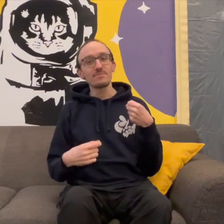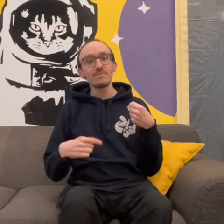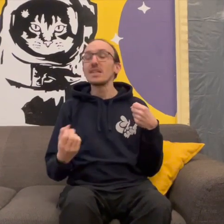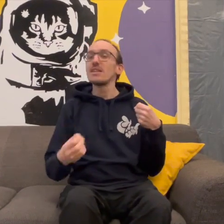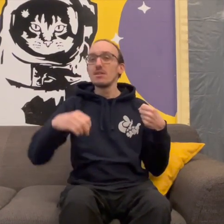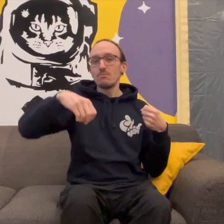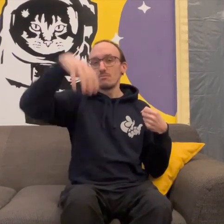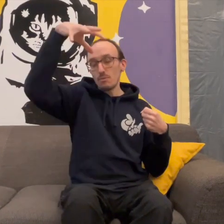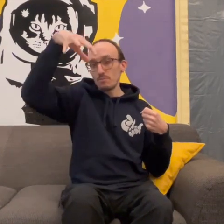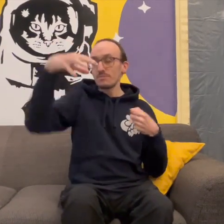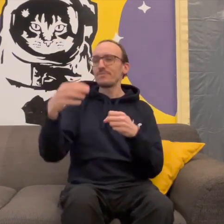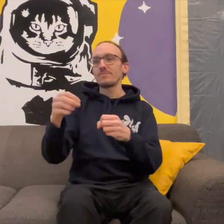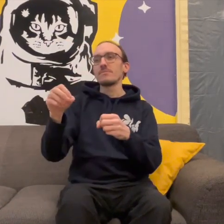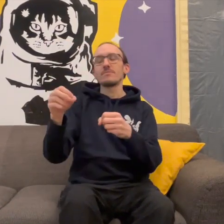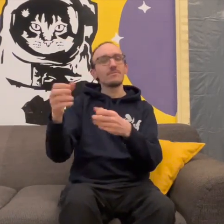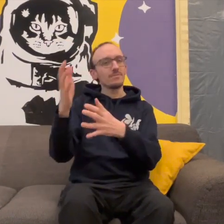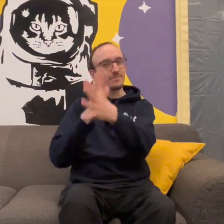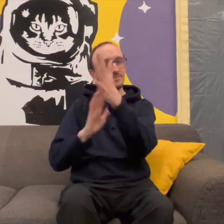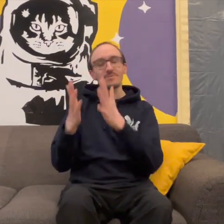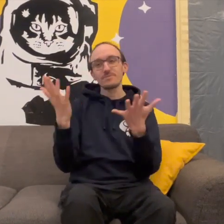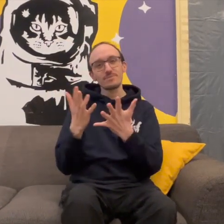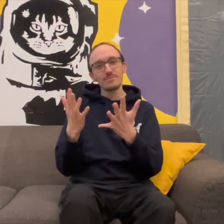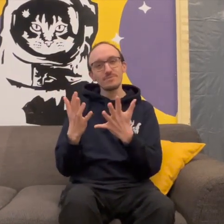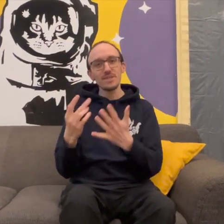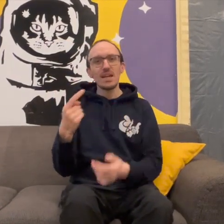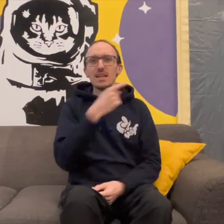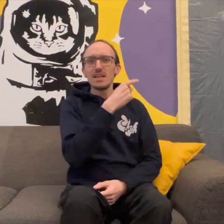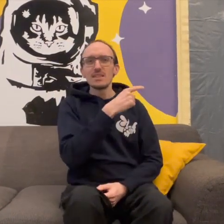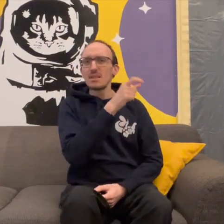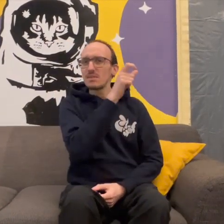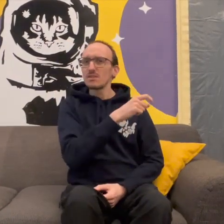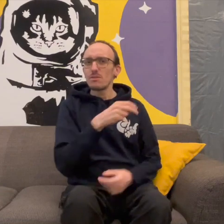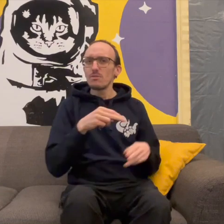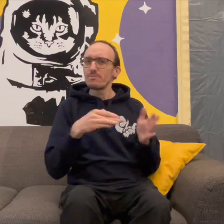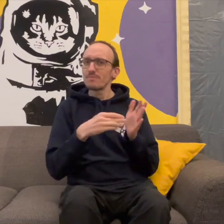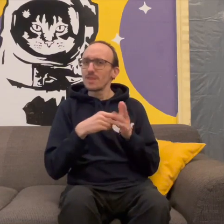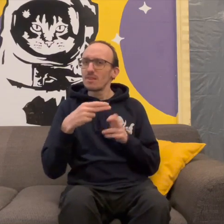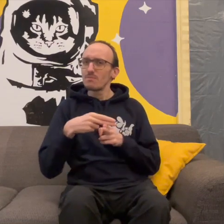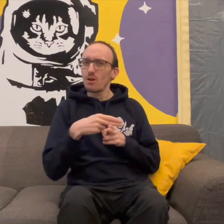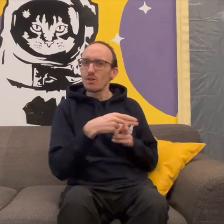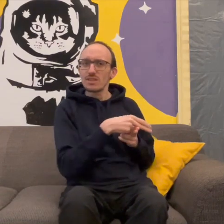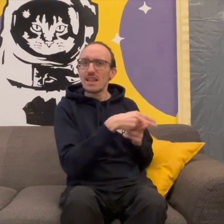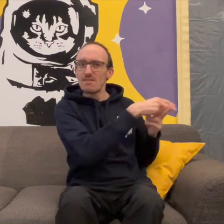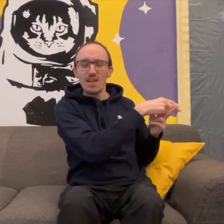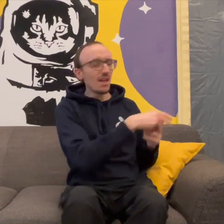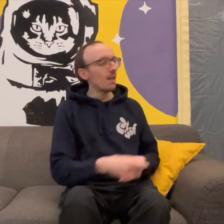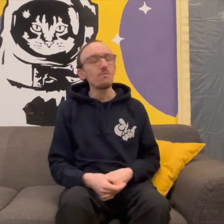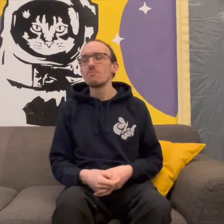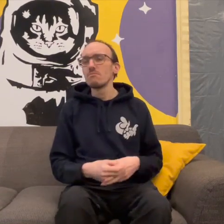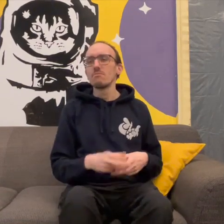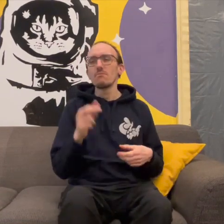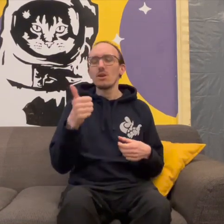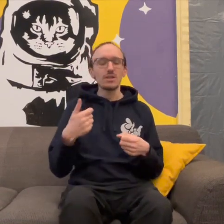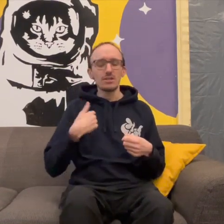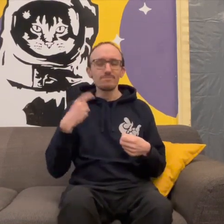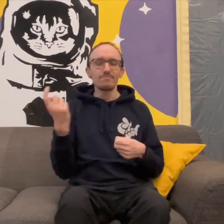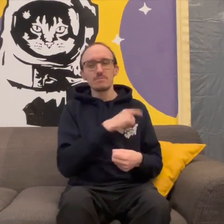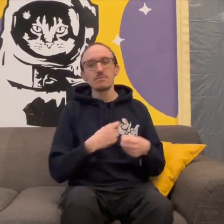The hologram pops up again. It informs me that a person over there requires help. Of course I'm available.